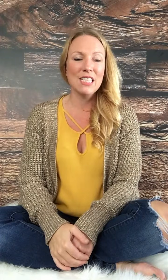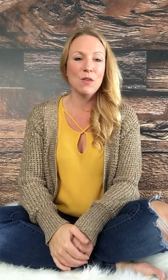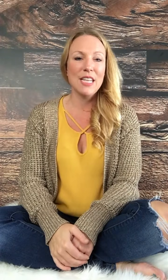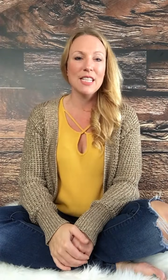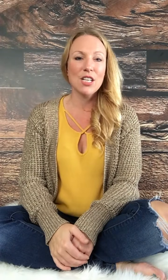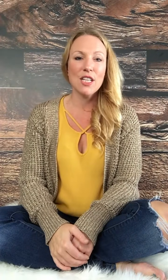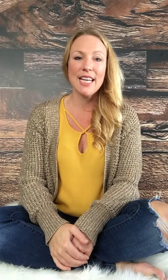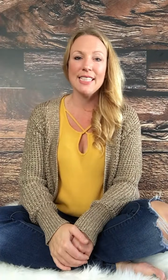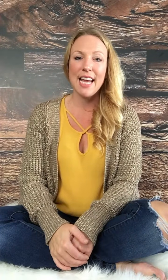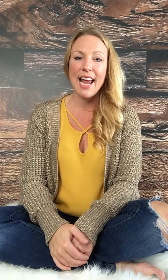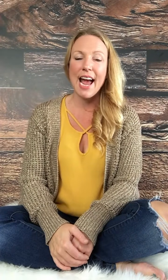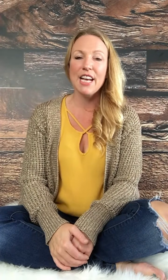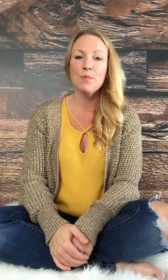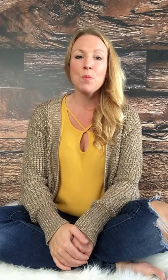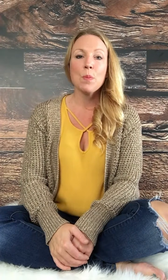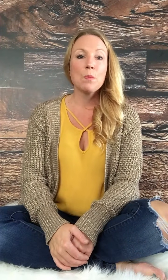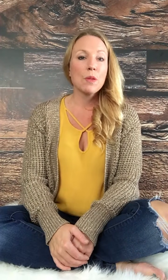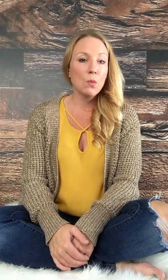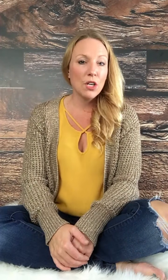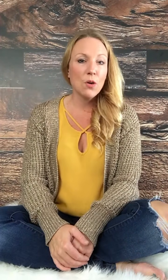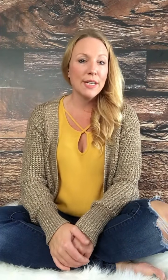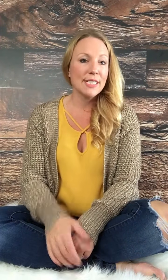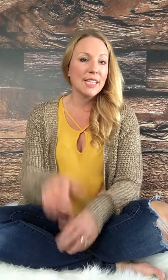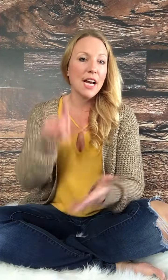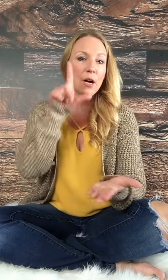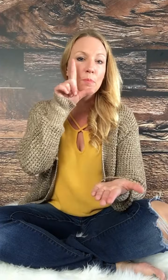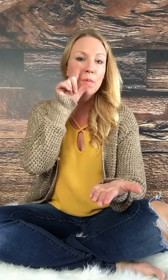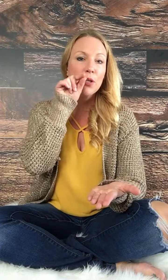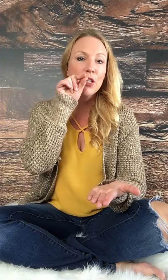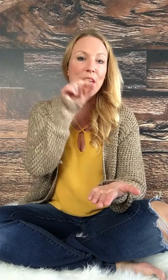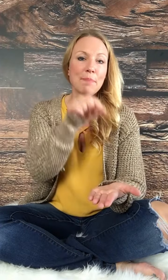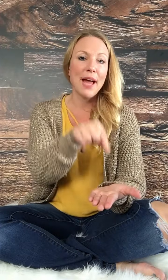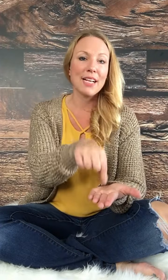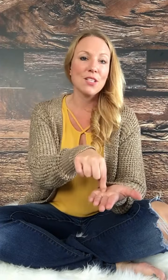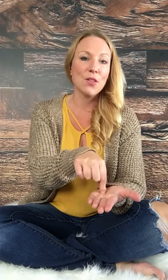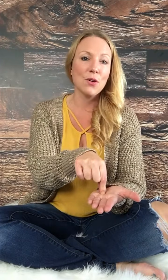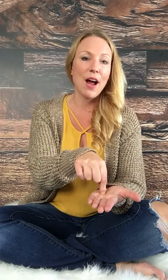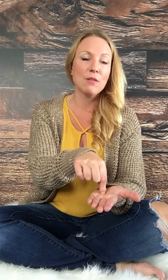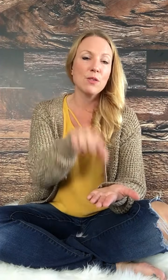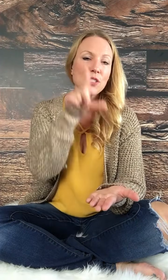so in the song, they say hen. We're going to sign a BIRD that PECKS ON THE GROUND. There's